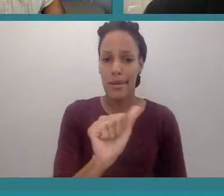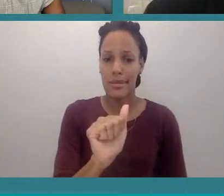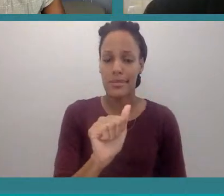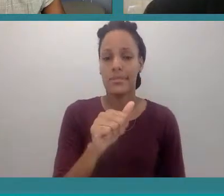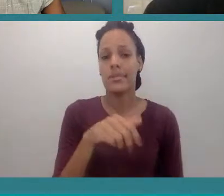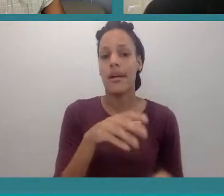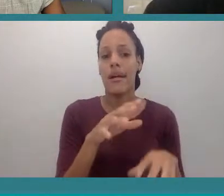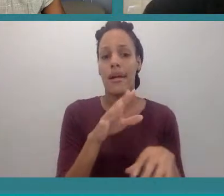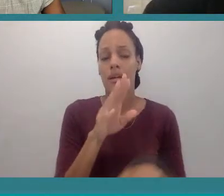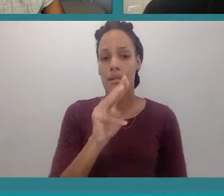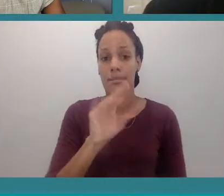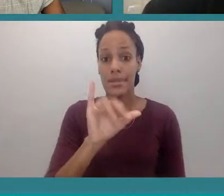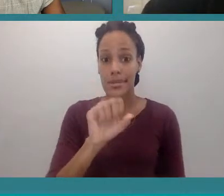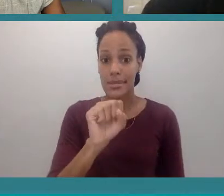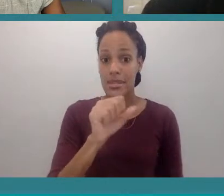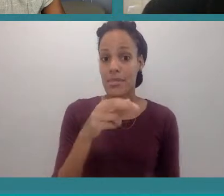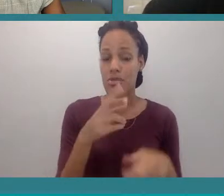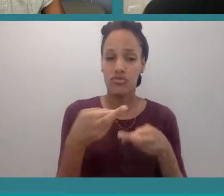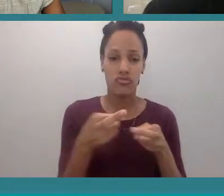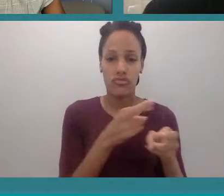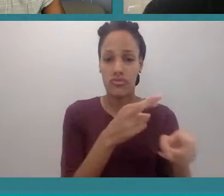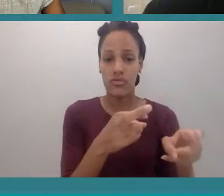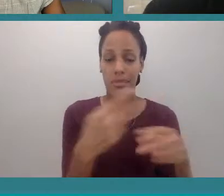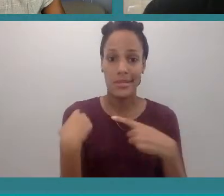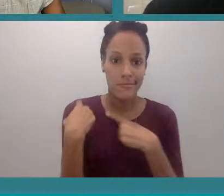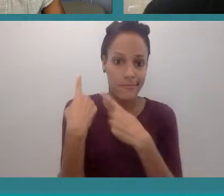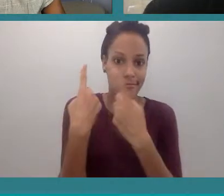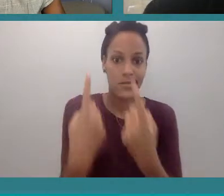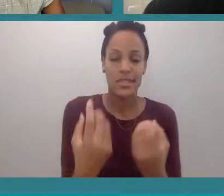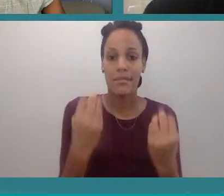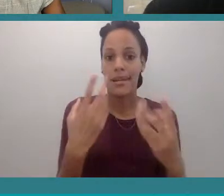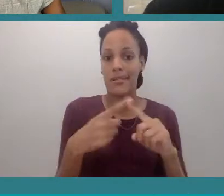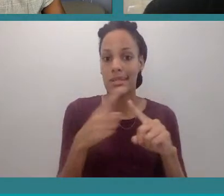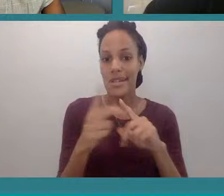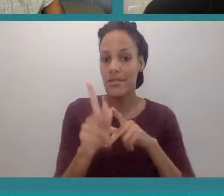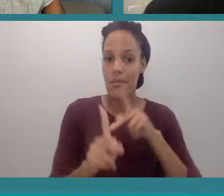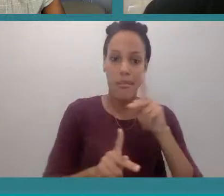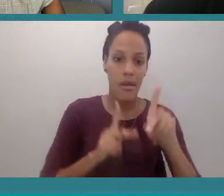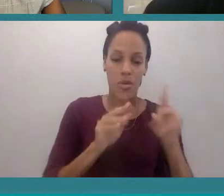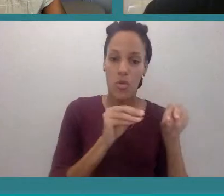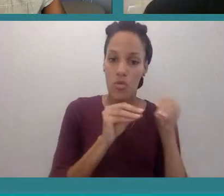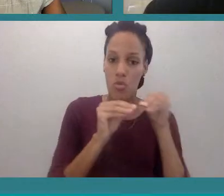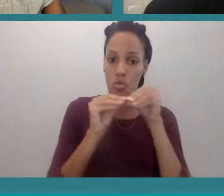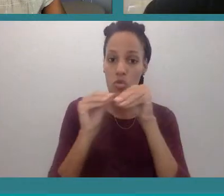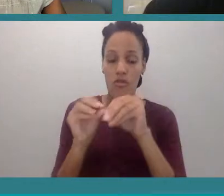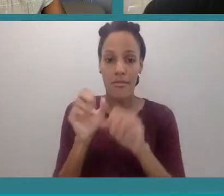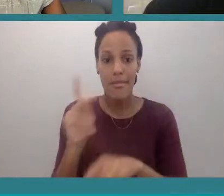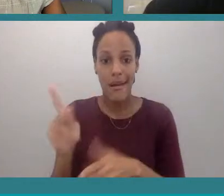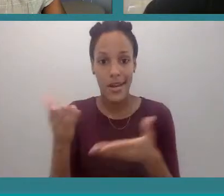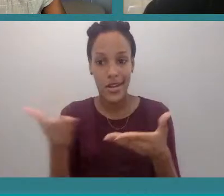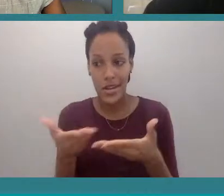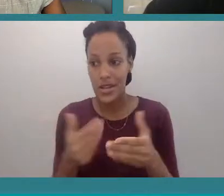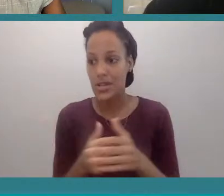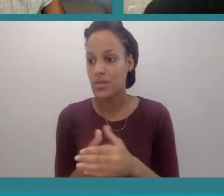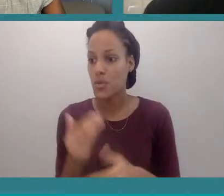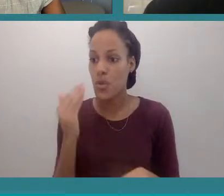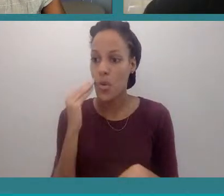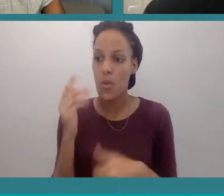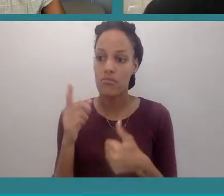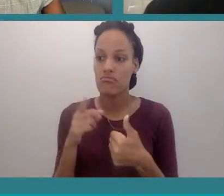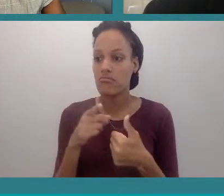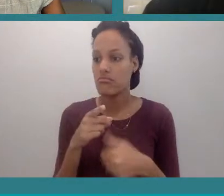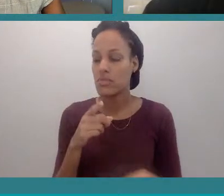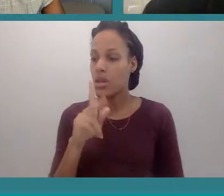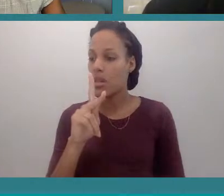Since then. other tribal peoples have moved here in diaspora. including Lumbee peoples.